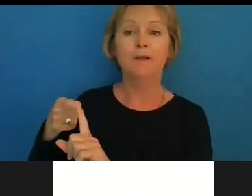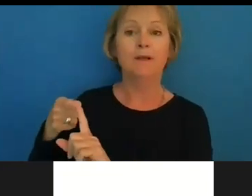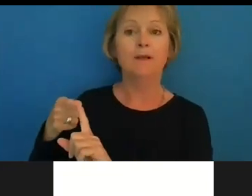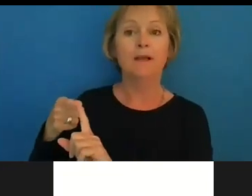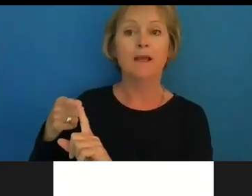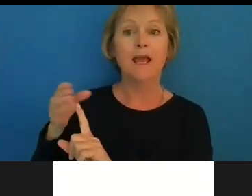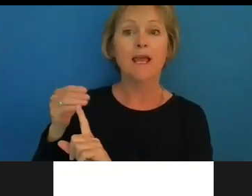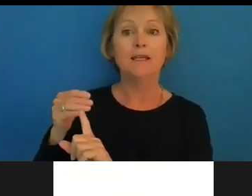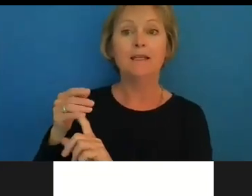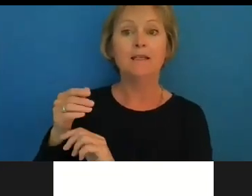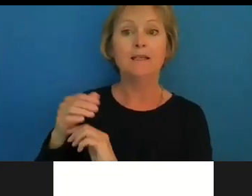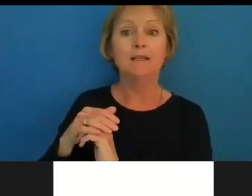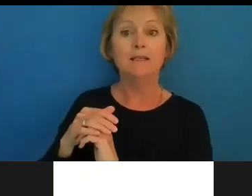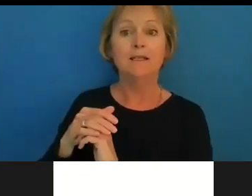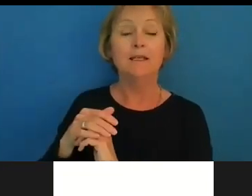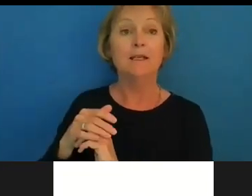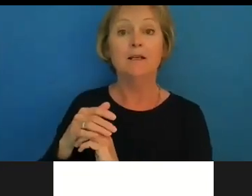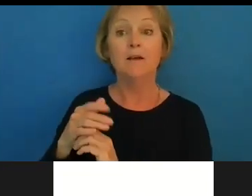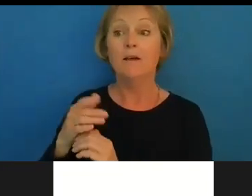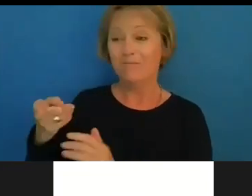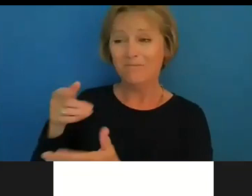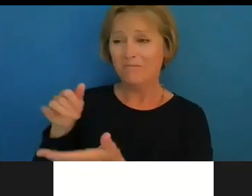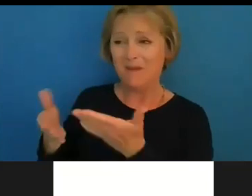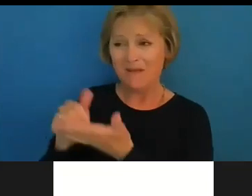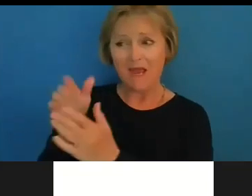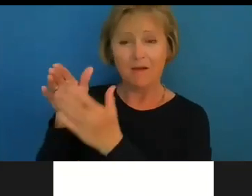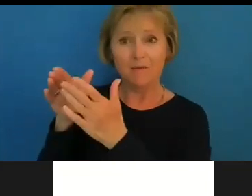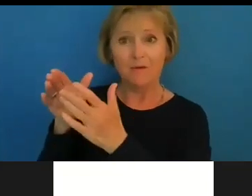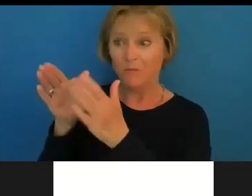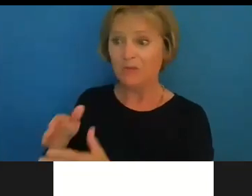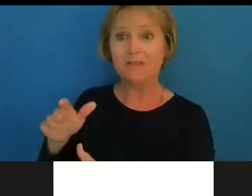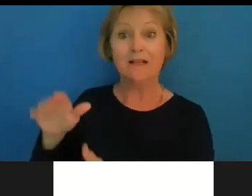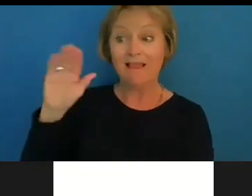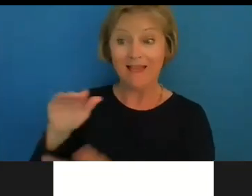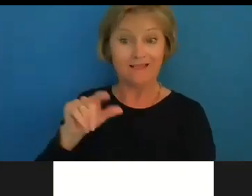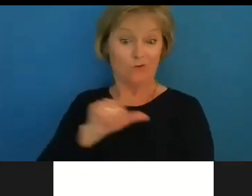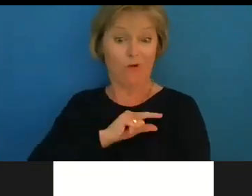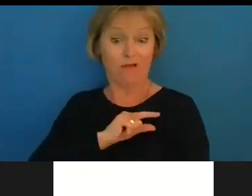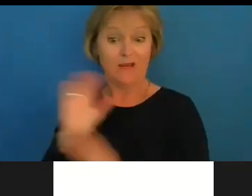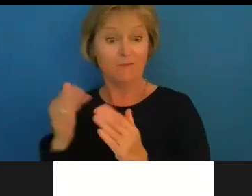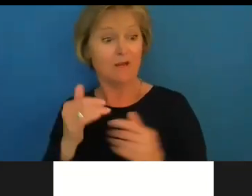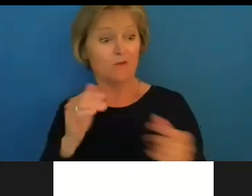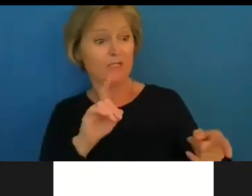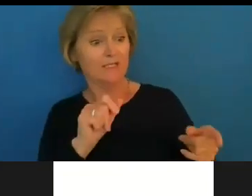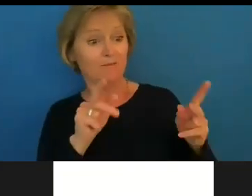less qualified than accommodate the disabled employee.